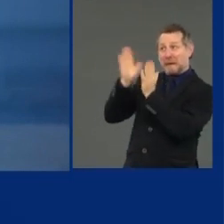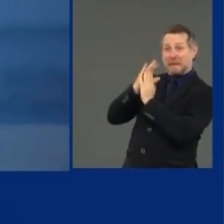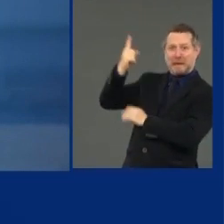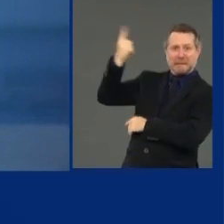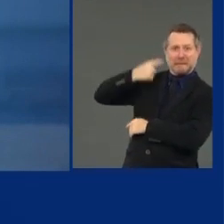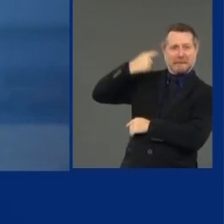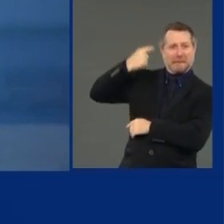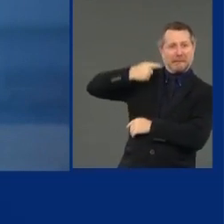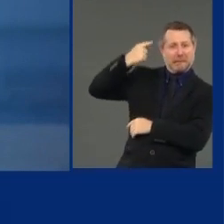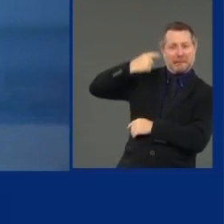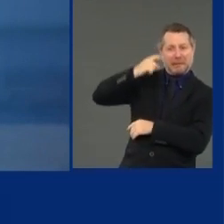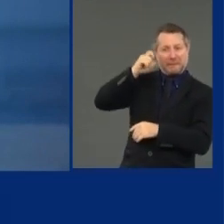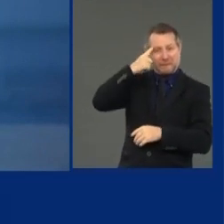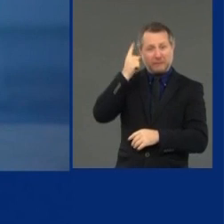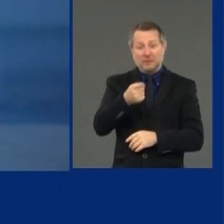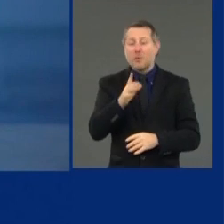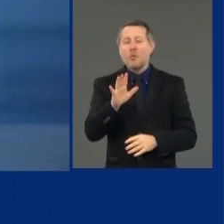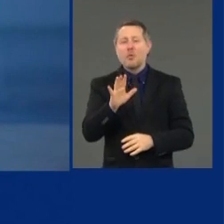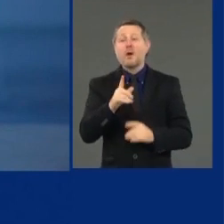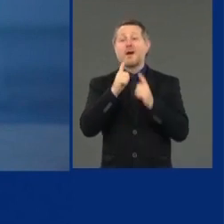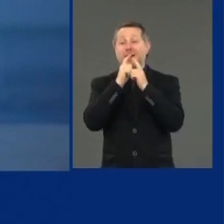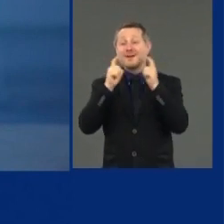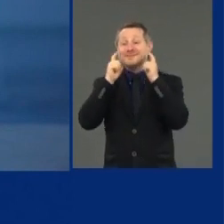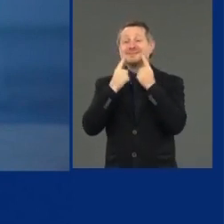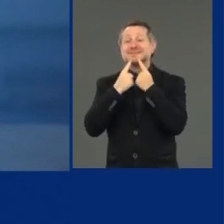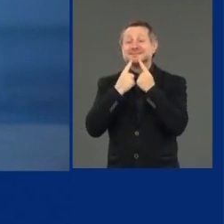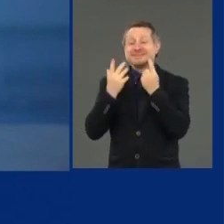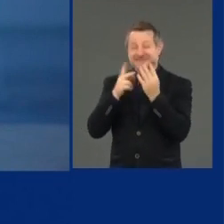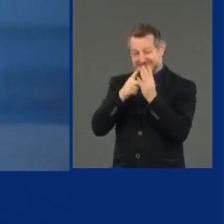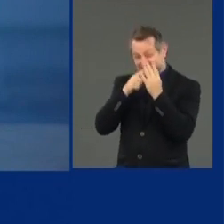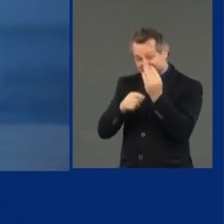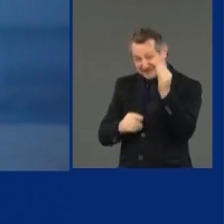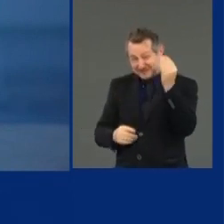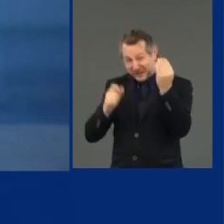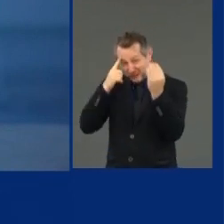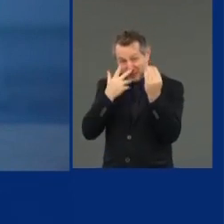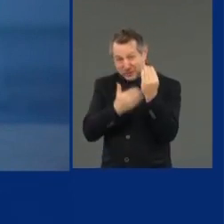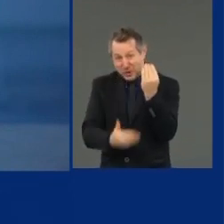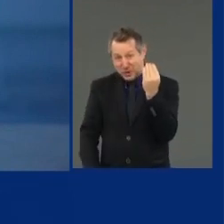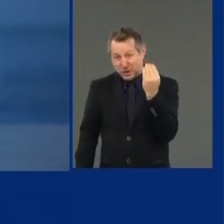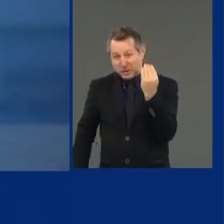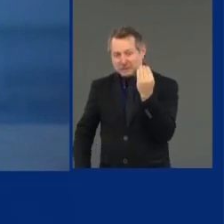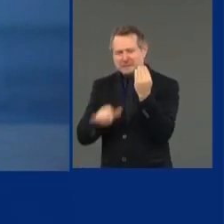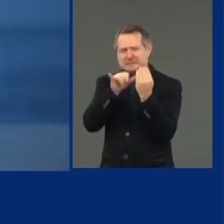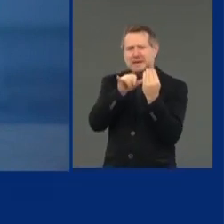ASKING YOU TO DO IT.